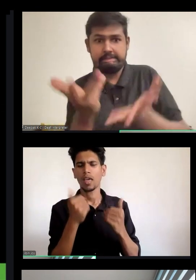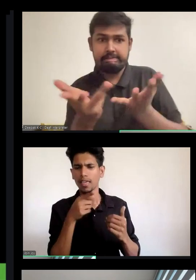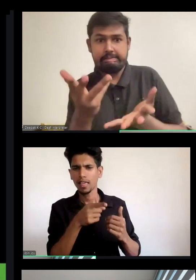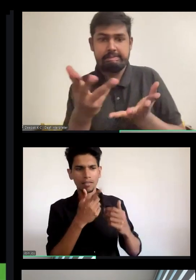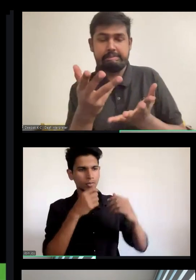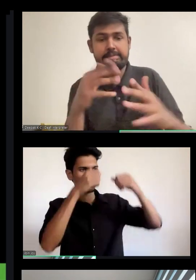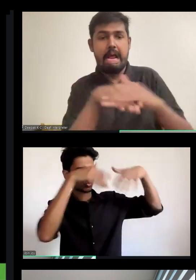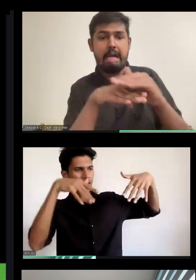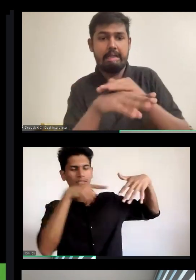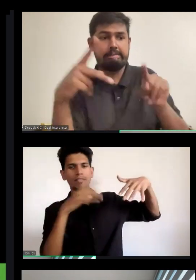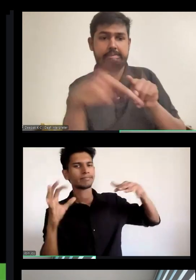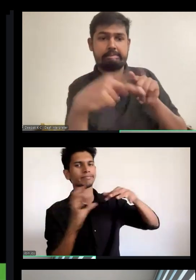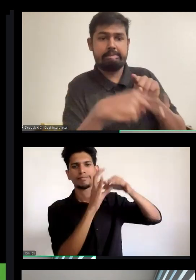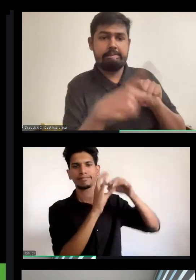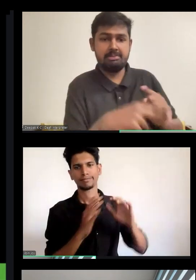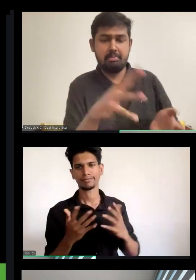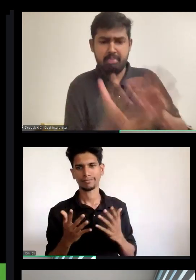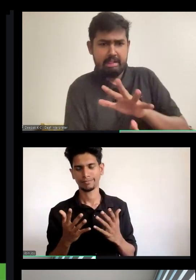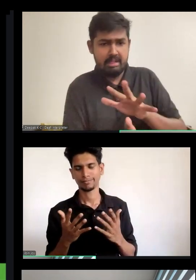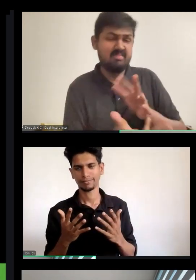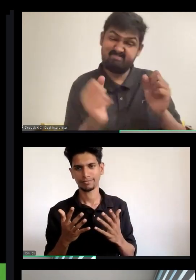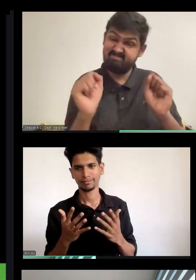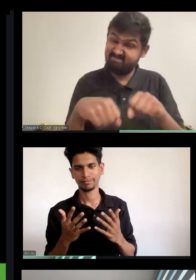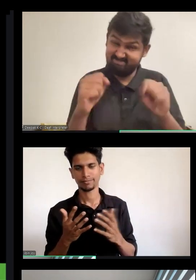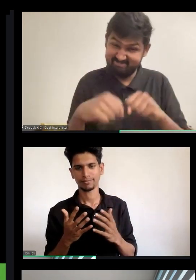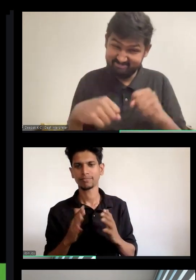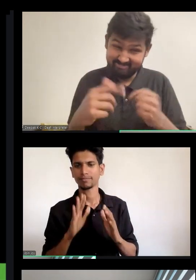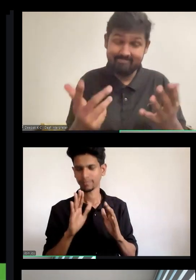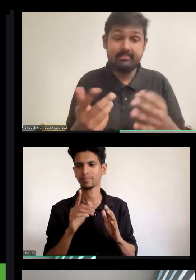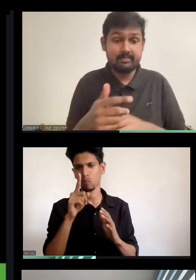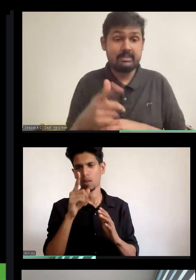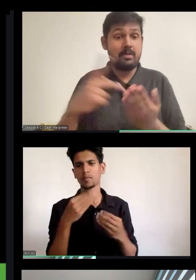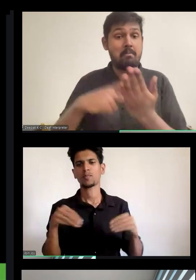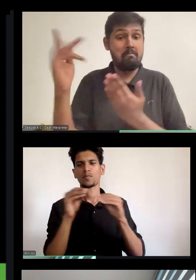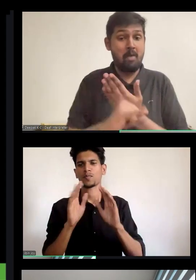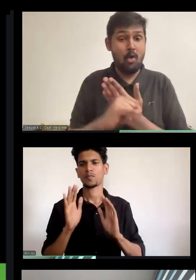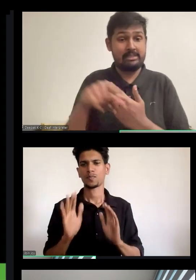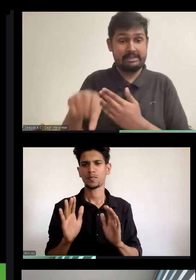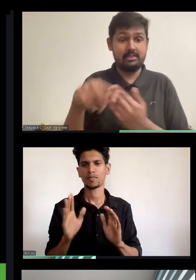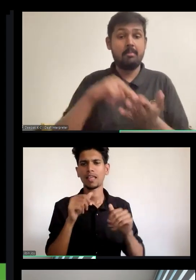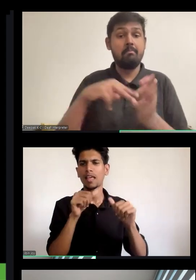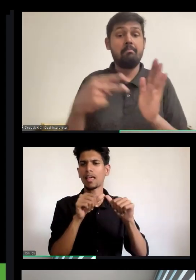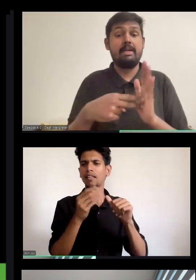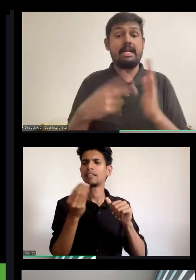There's another thing about accessibility not being on the scorecard of leaders.